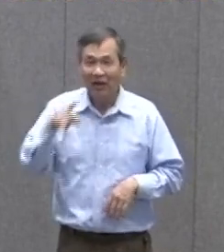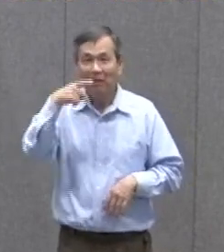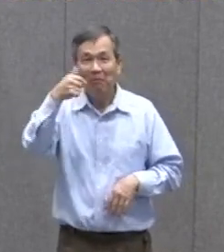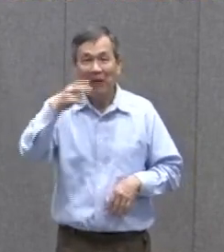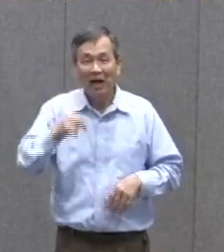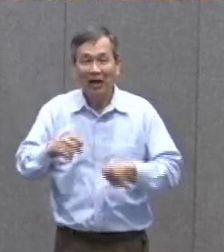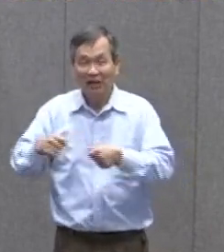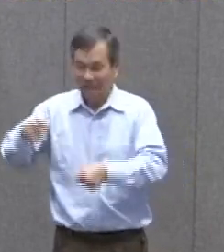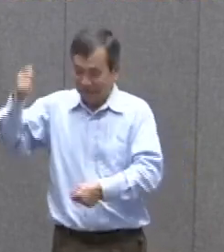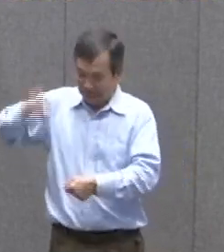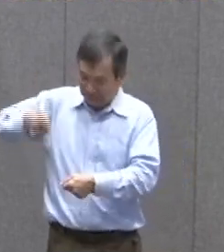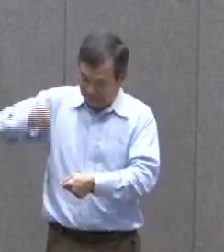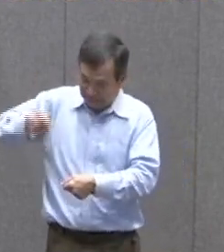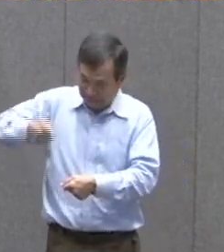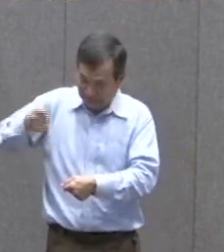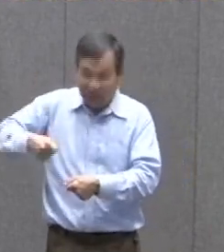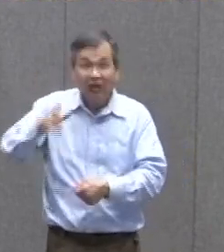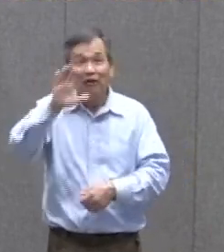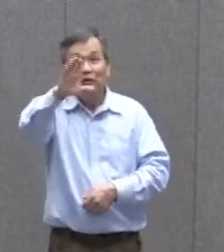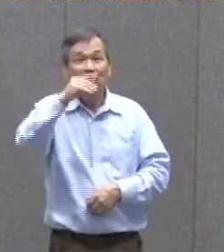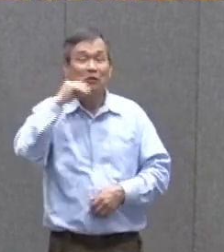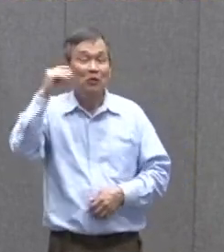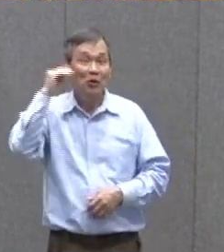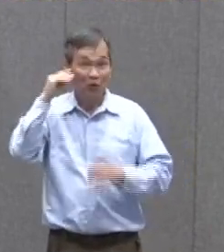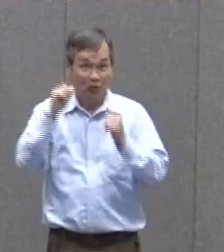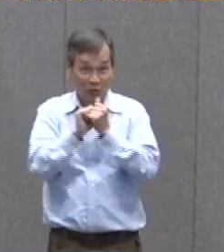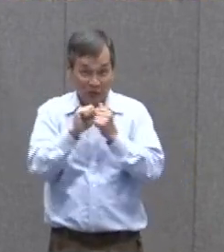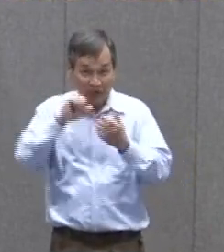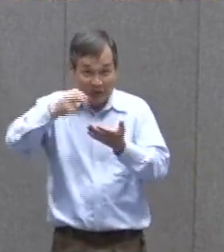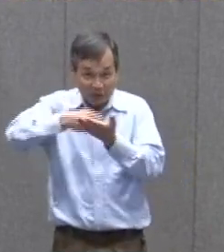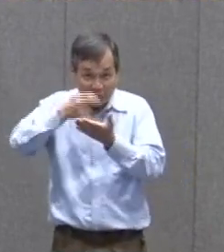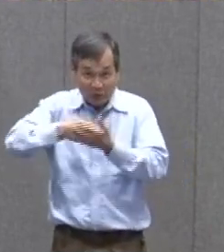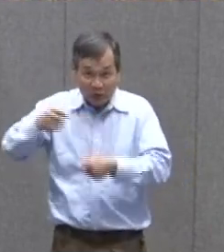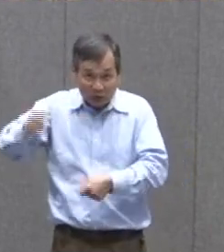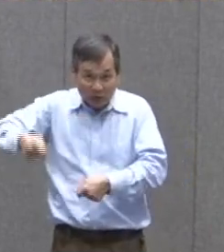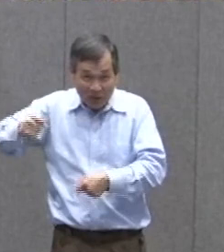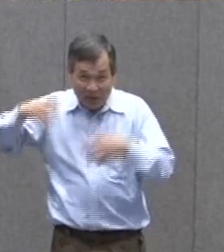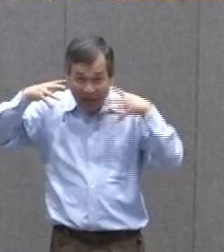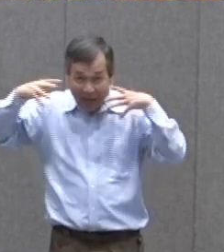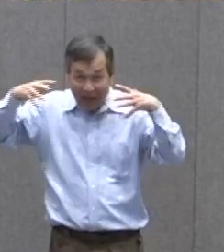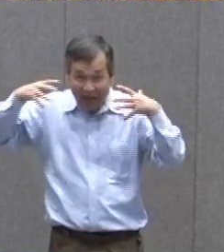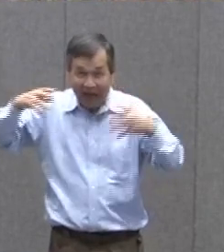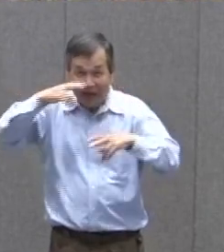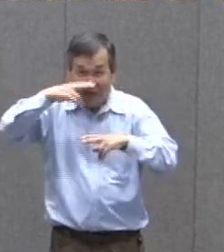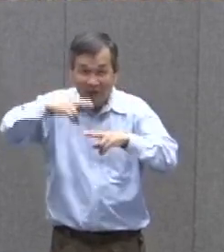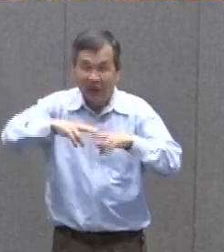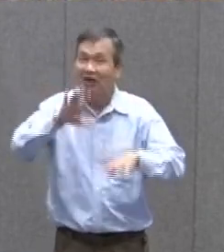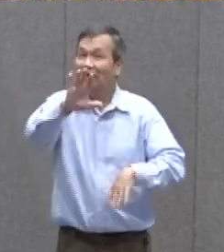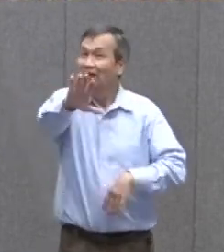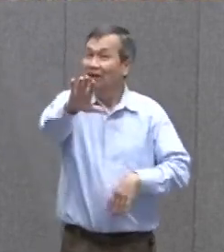Have you ever banged on a pan at your home? I bet it's a lot of fun. Ask a grownup before you do that.